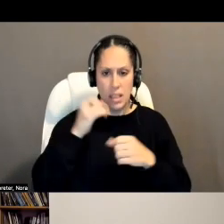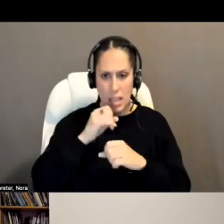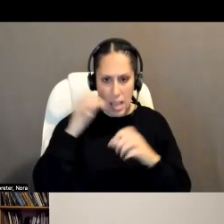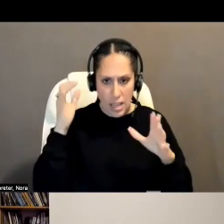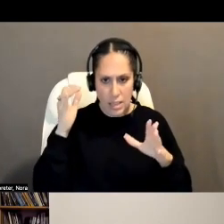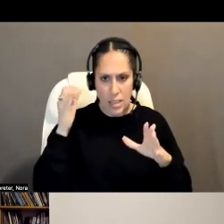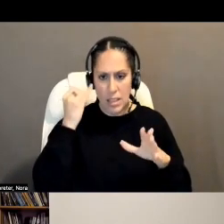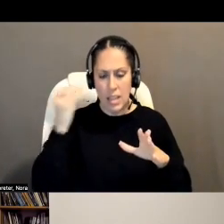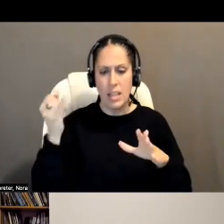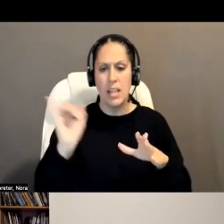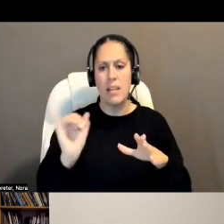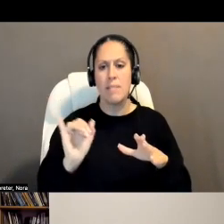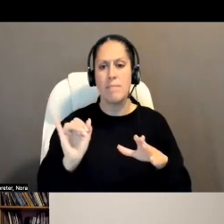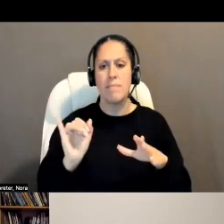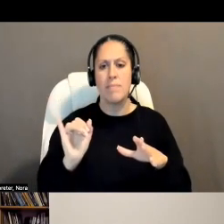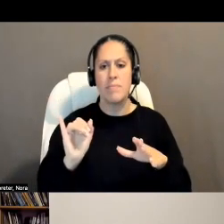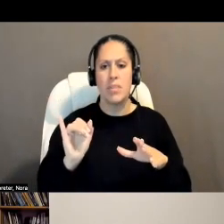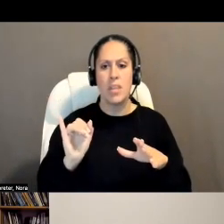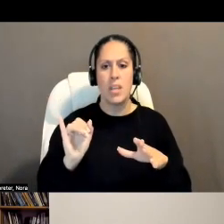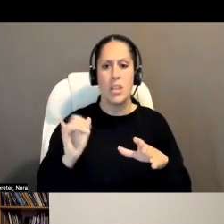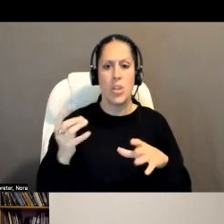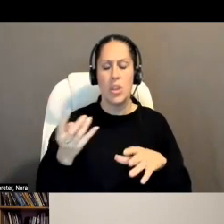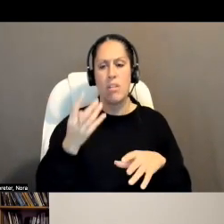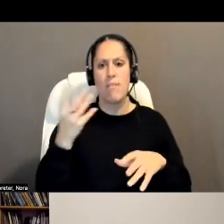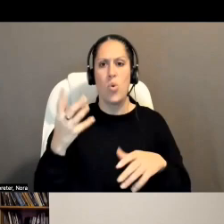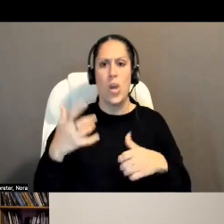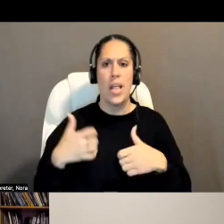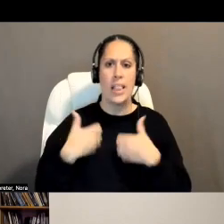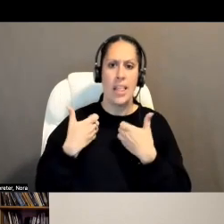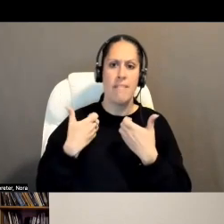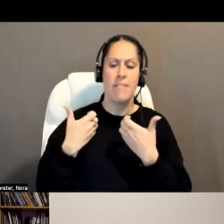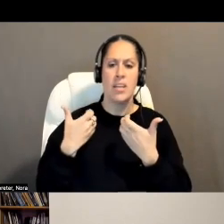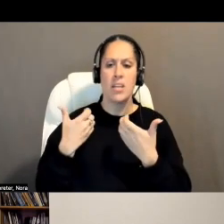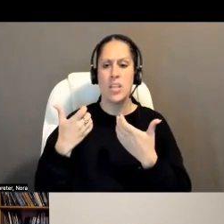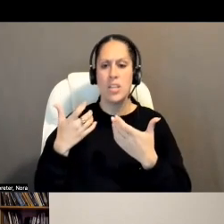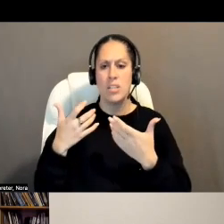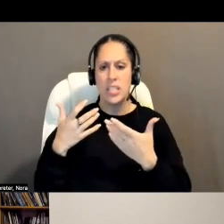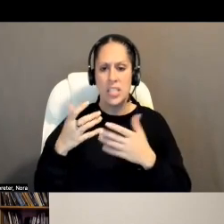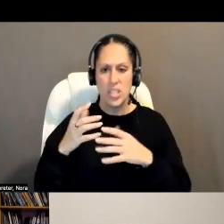like, the four living creatures, and the angels with all the different heads.